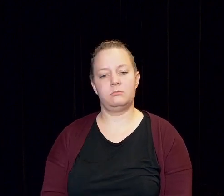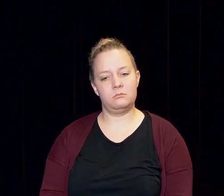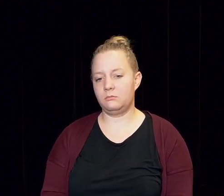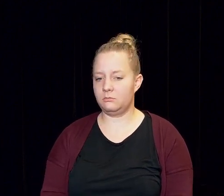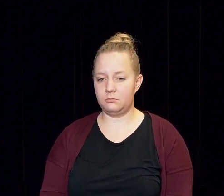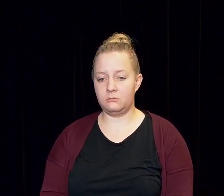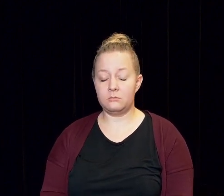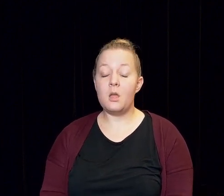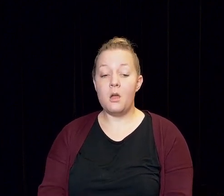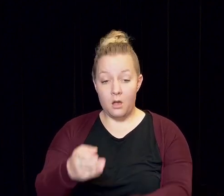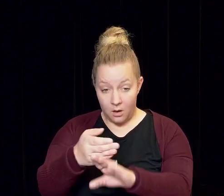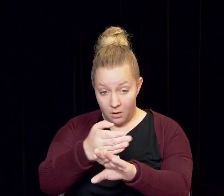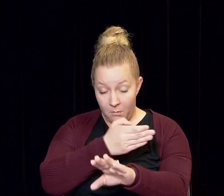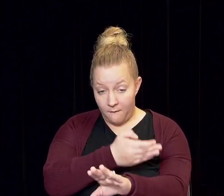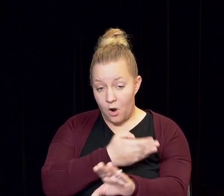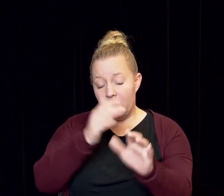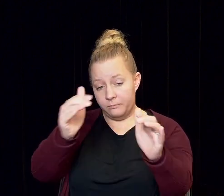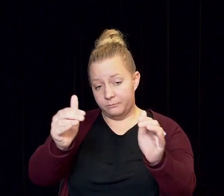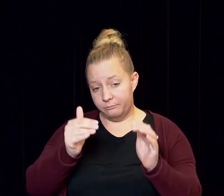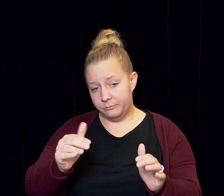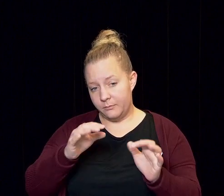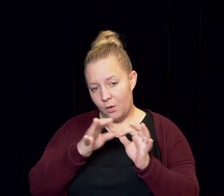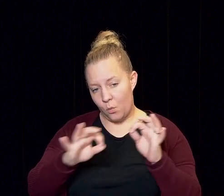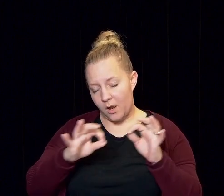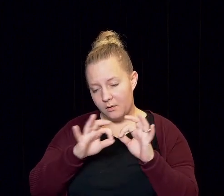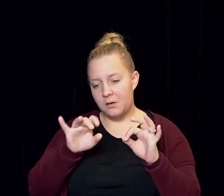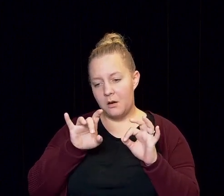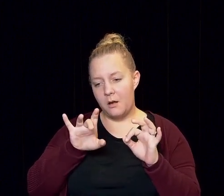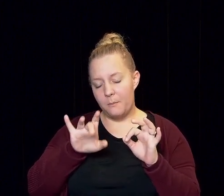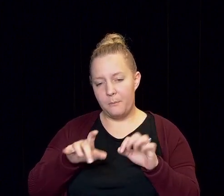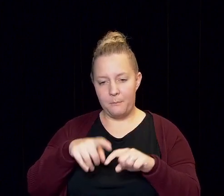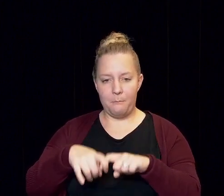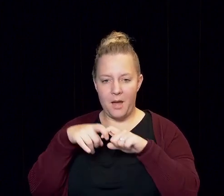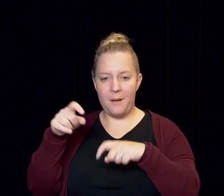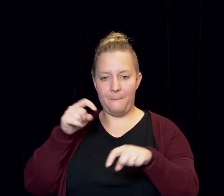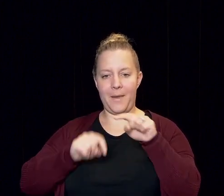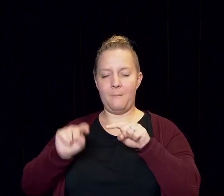Before I go down to the equation, will you push pause, go back to the first graph and erase the